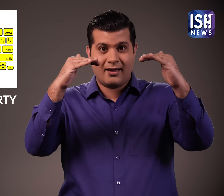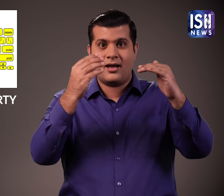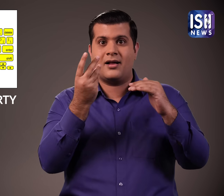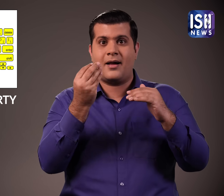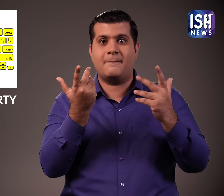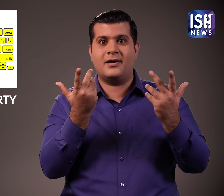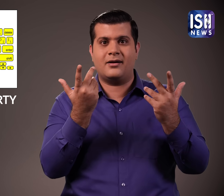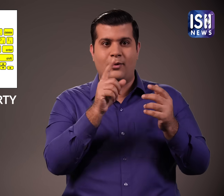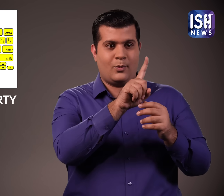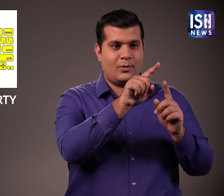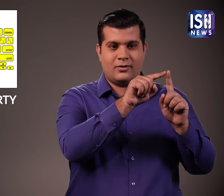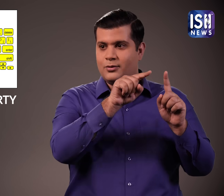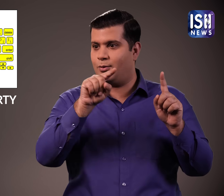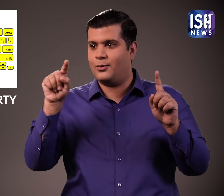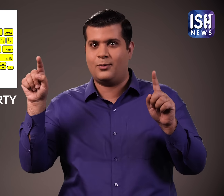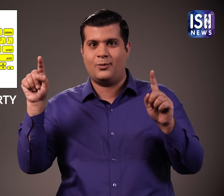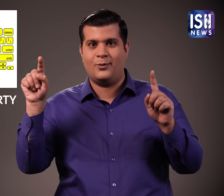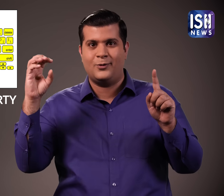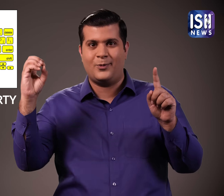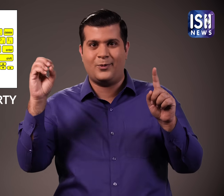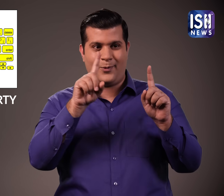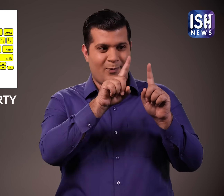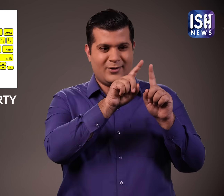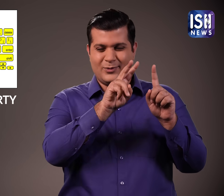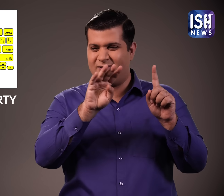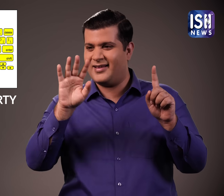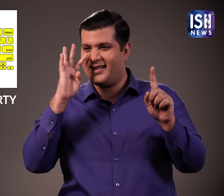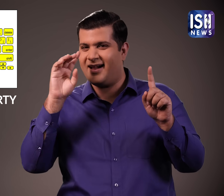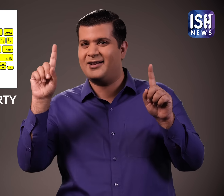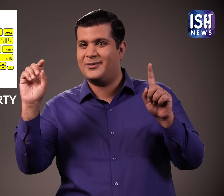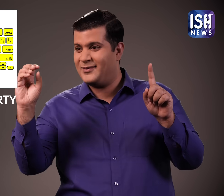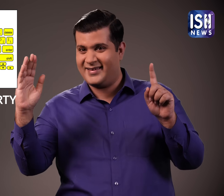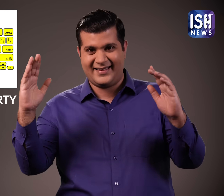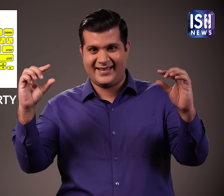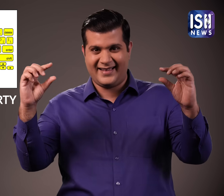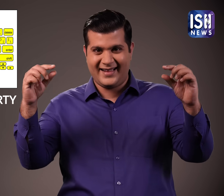Below that row, is the number row which has number from 1 to 0 and the